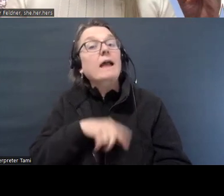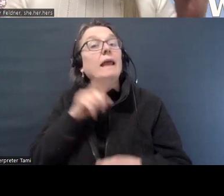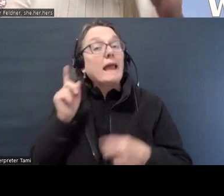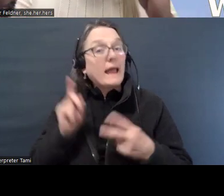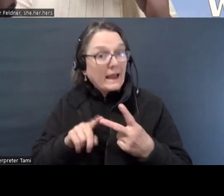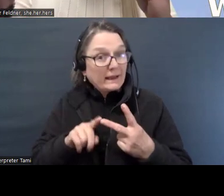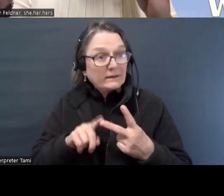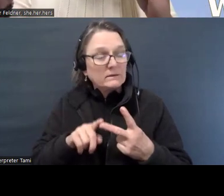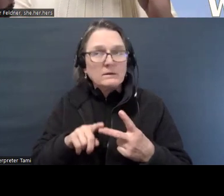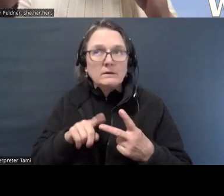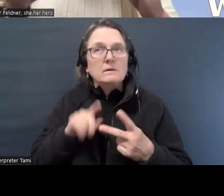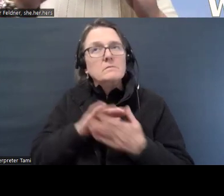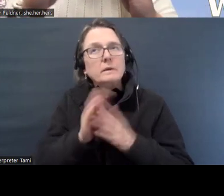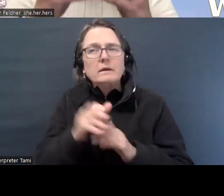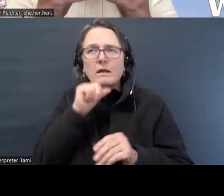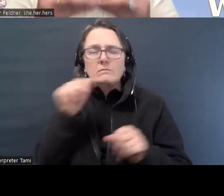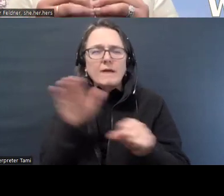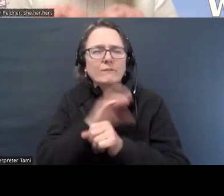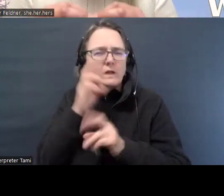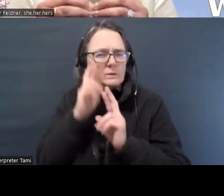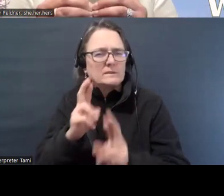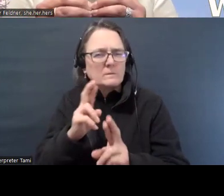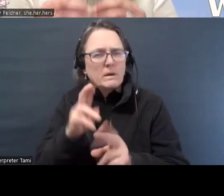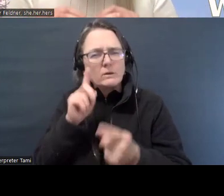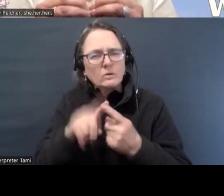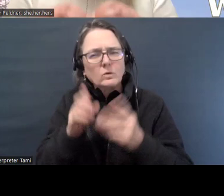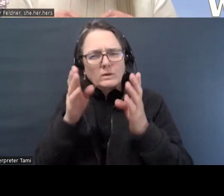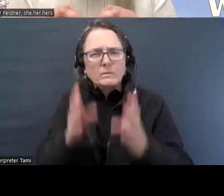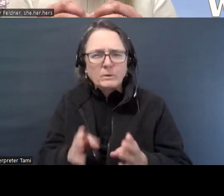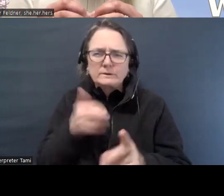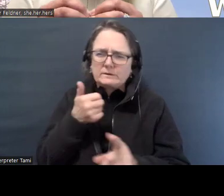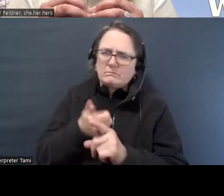into this, like, very minute piece of daily life.